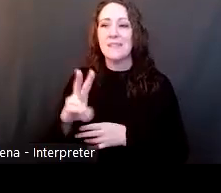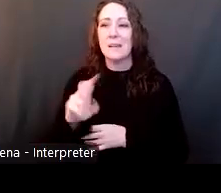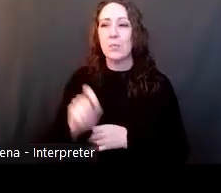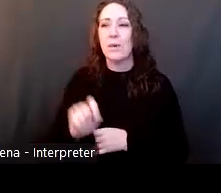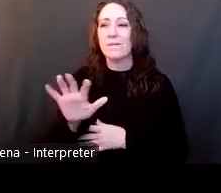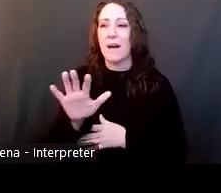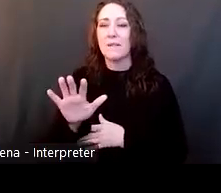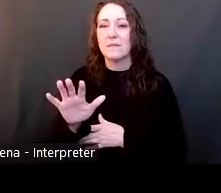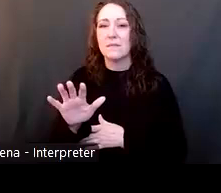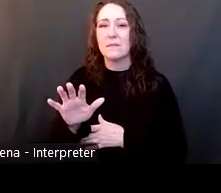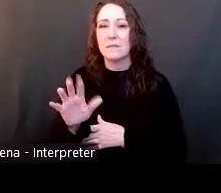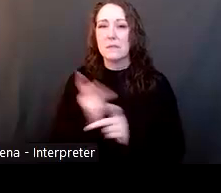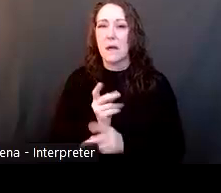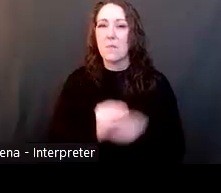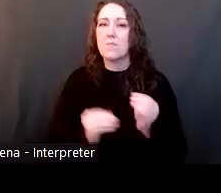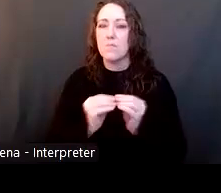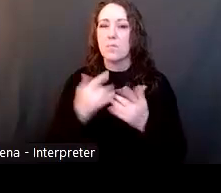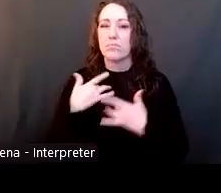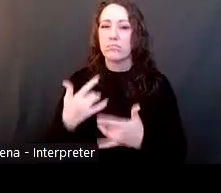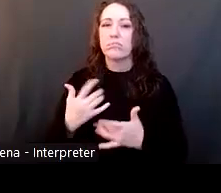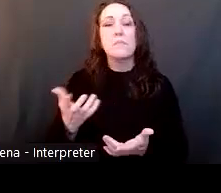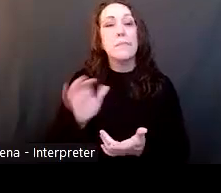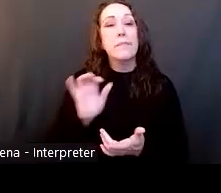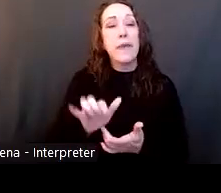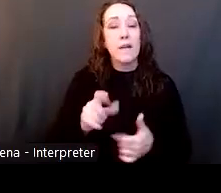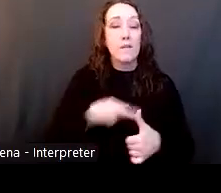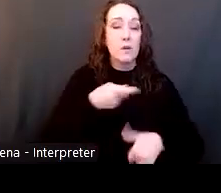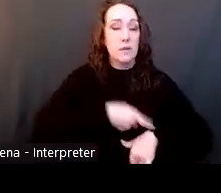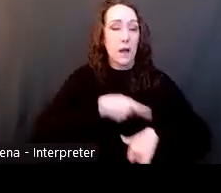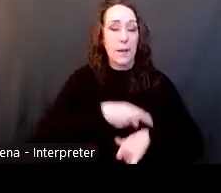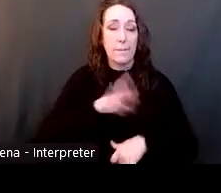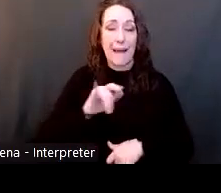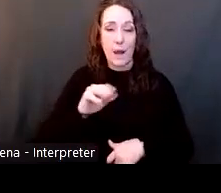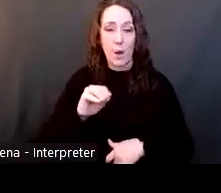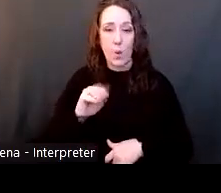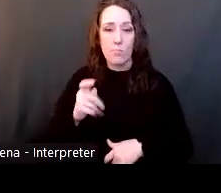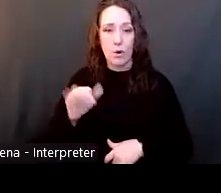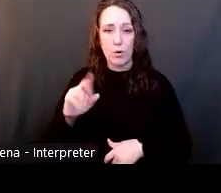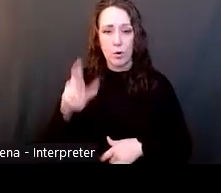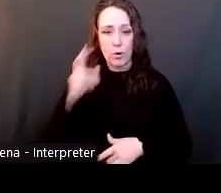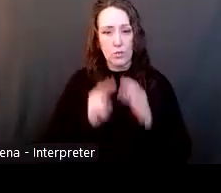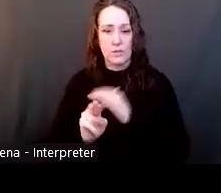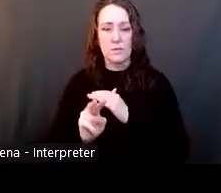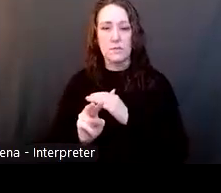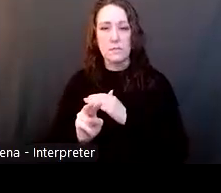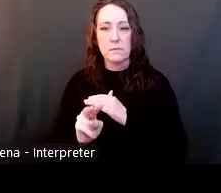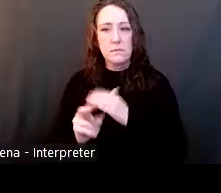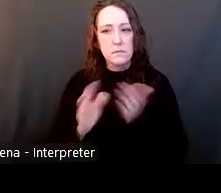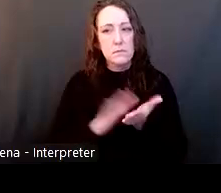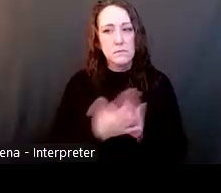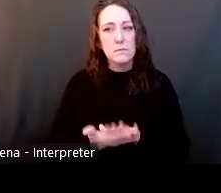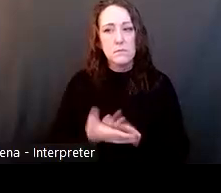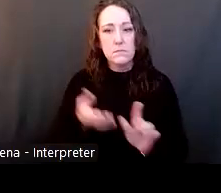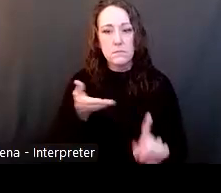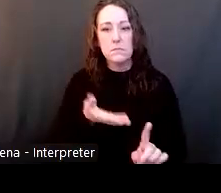so that was the first time we used a biomarker for prediction that turned out to add to the clinical